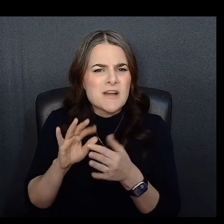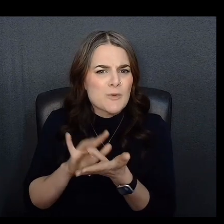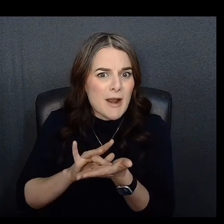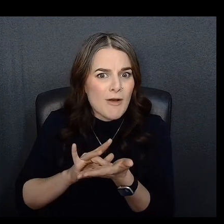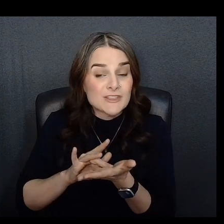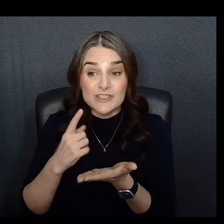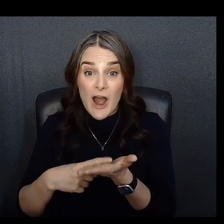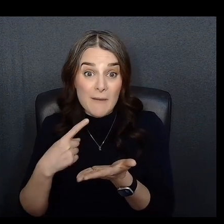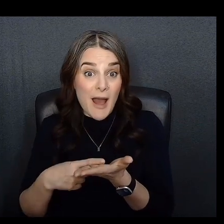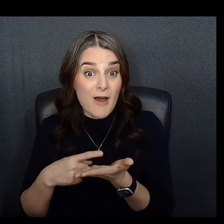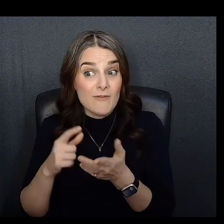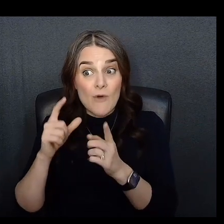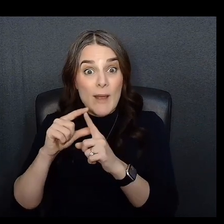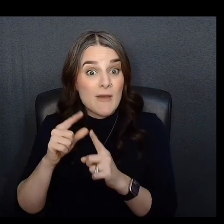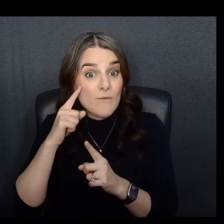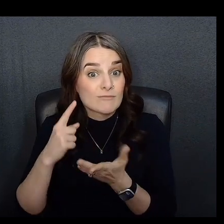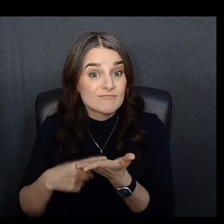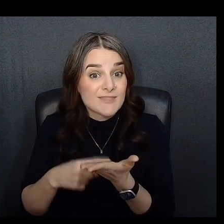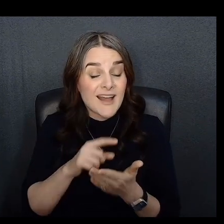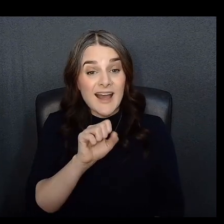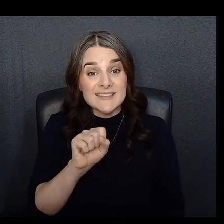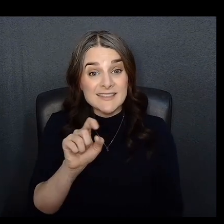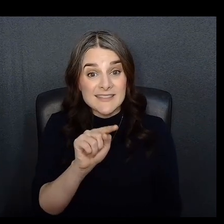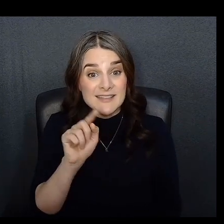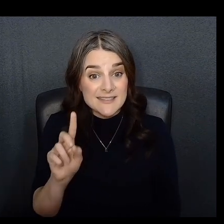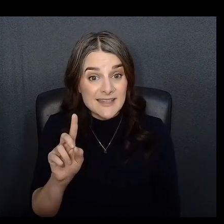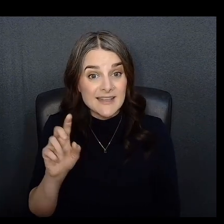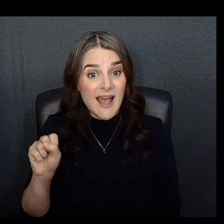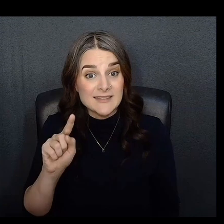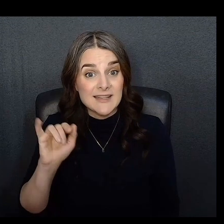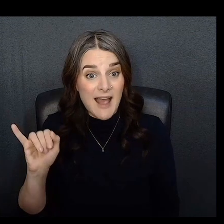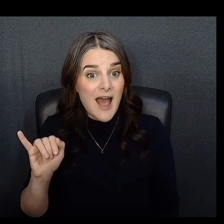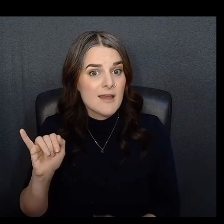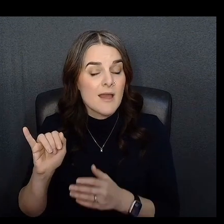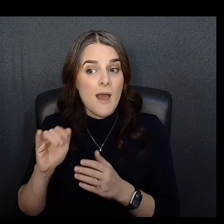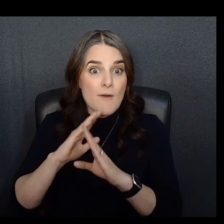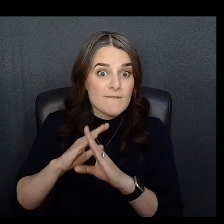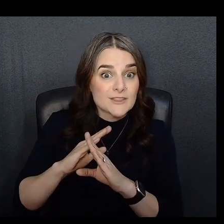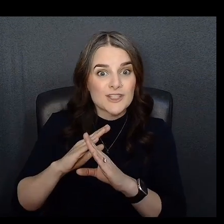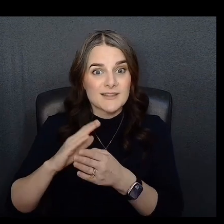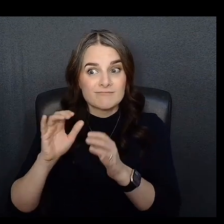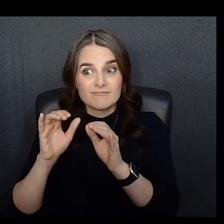STIs, also prevention, and symptoms, and treatment. Being able to talk about all those things that might be happening to your body,